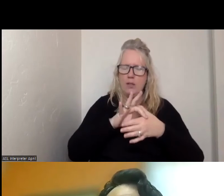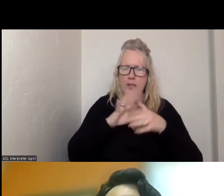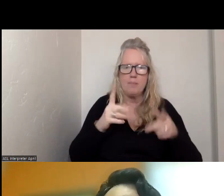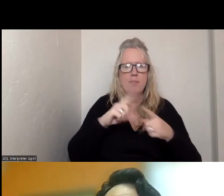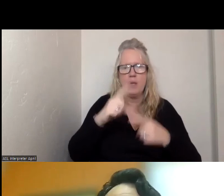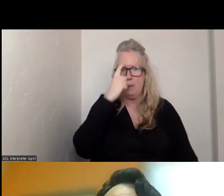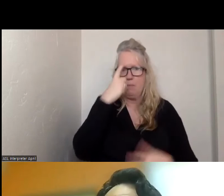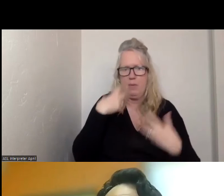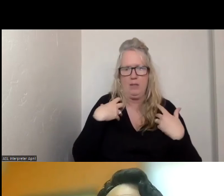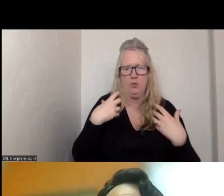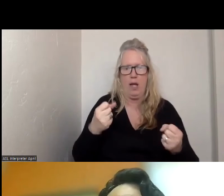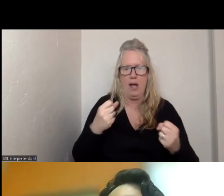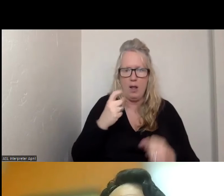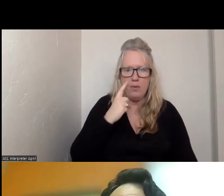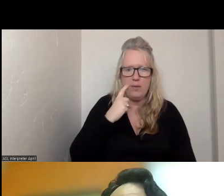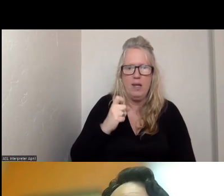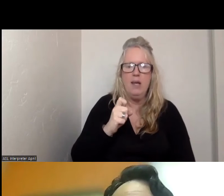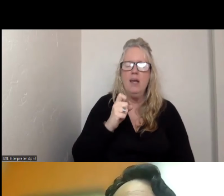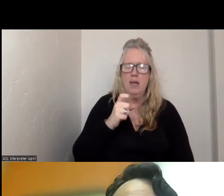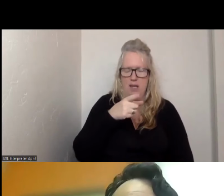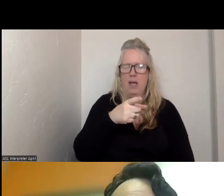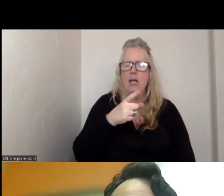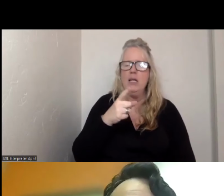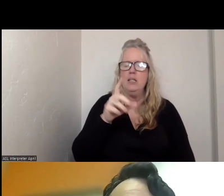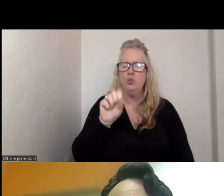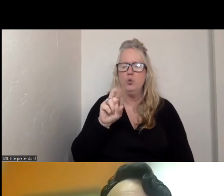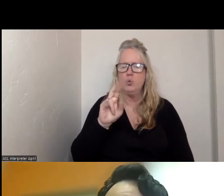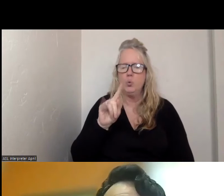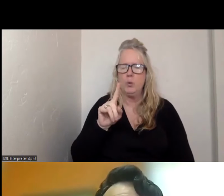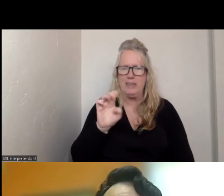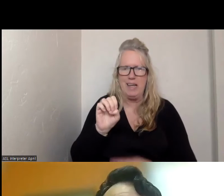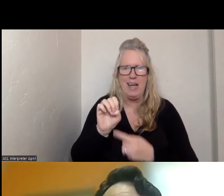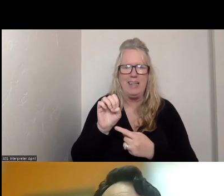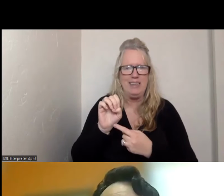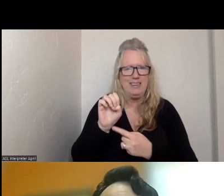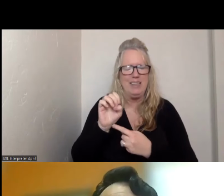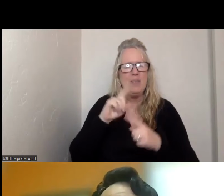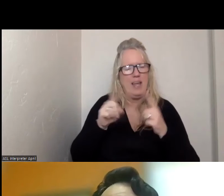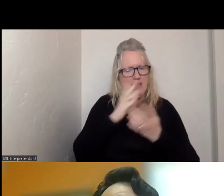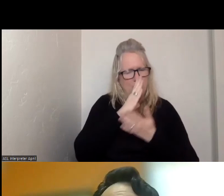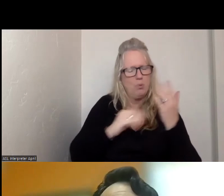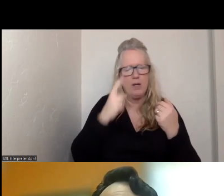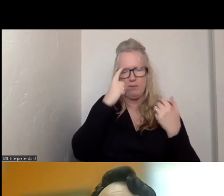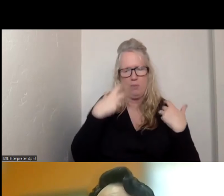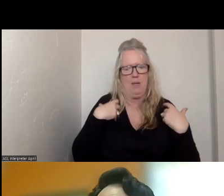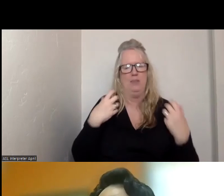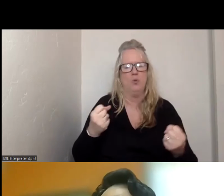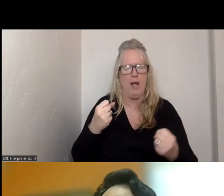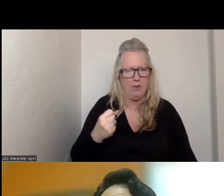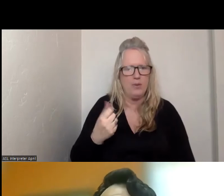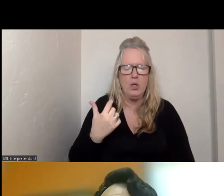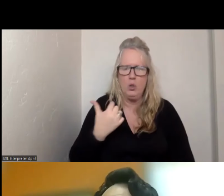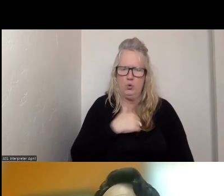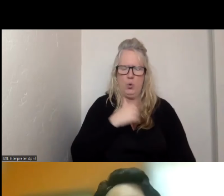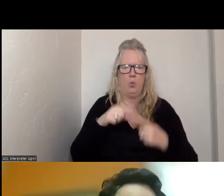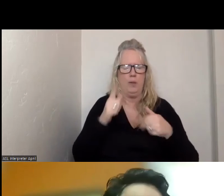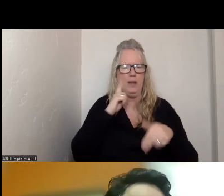HEALTH CRISIS. SO WE REALLY LOOK IN THE